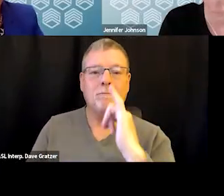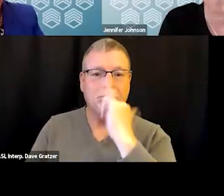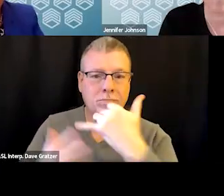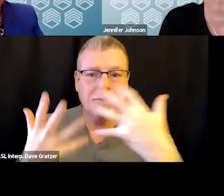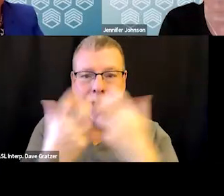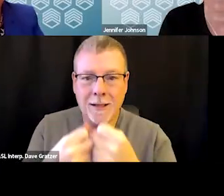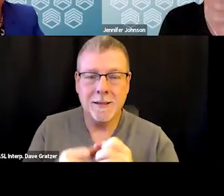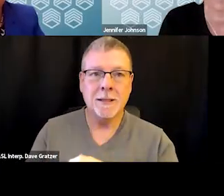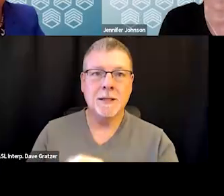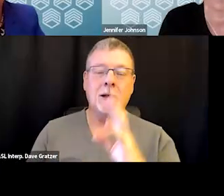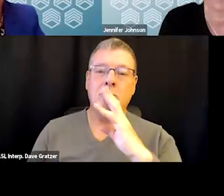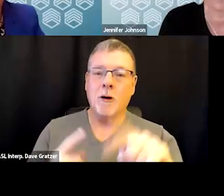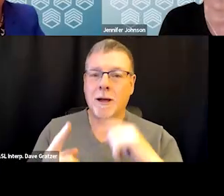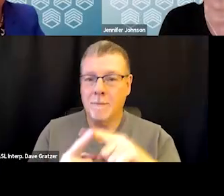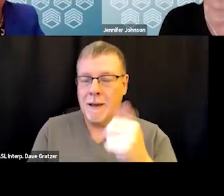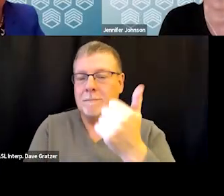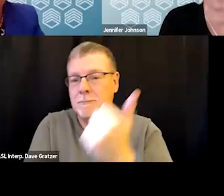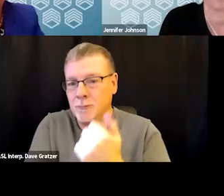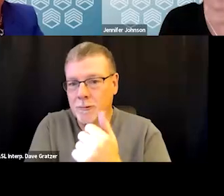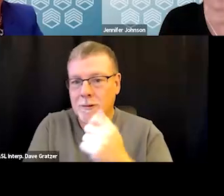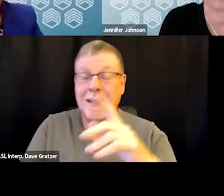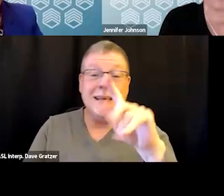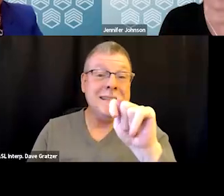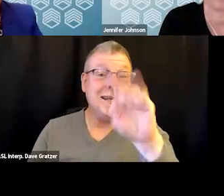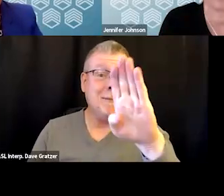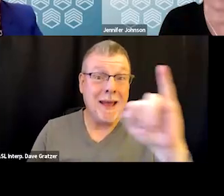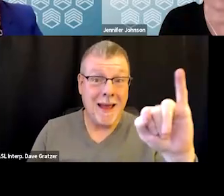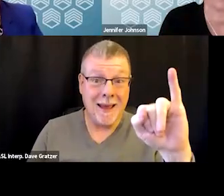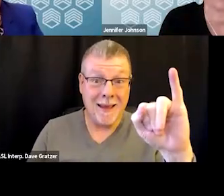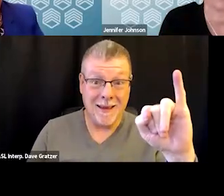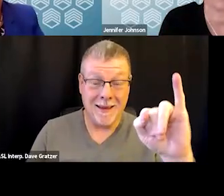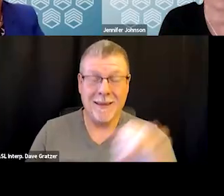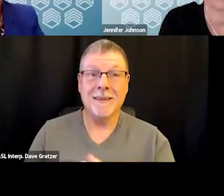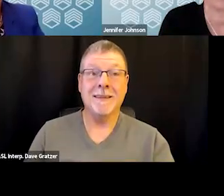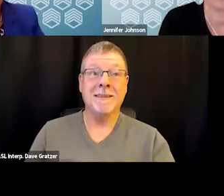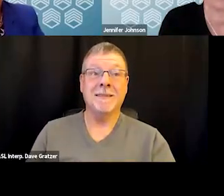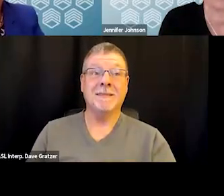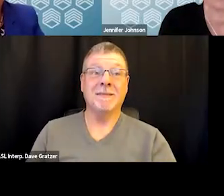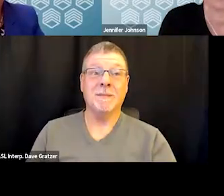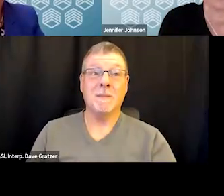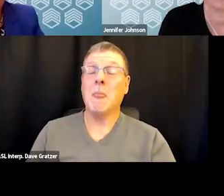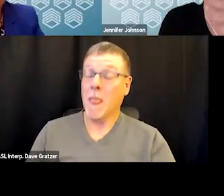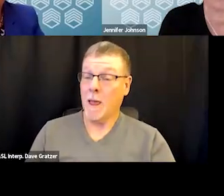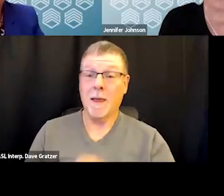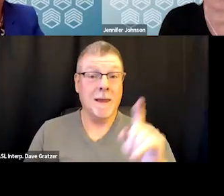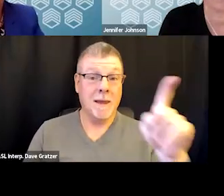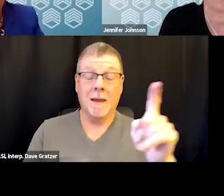We talked about substance use disorders. A TBI, traumatic brain injury, um, that can be from accidents, from